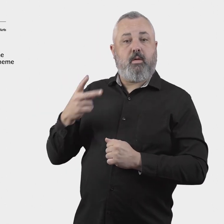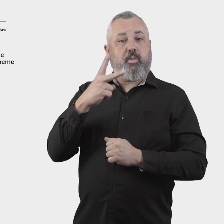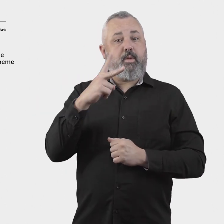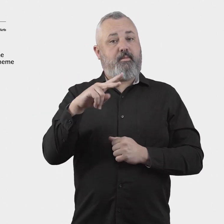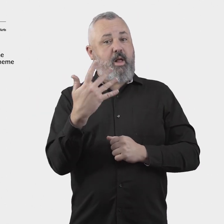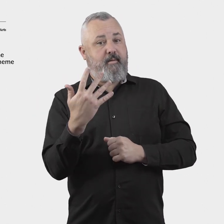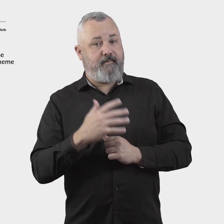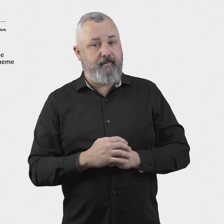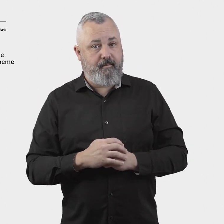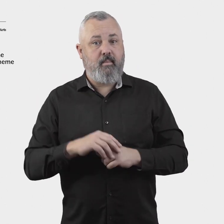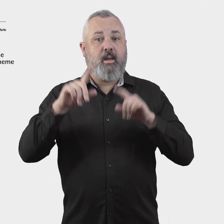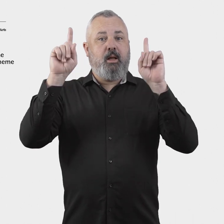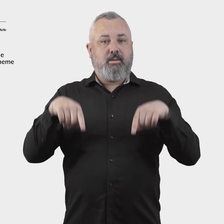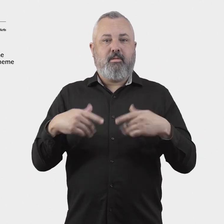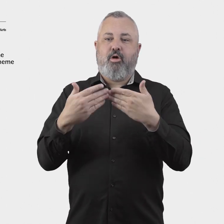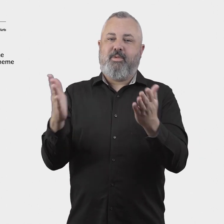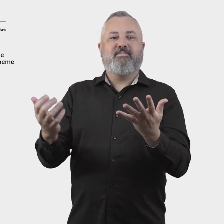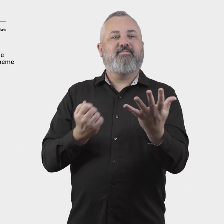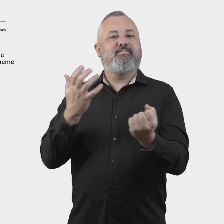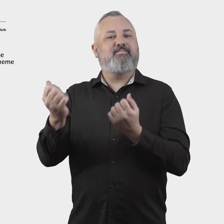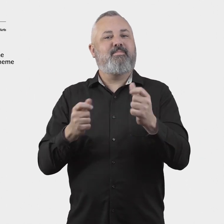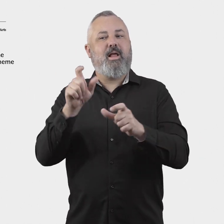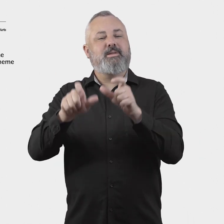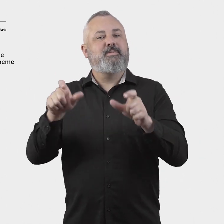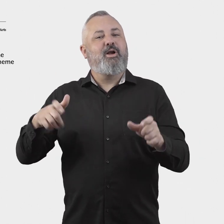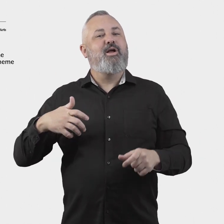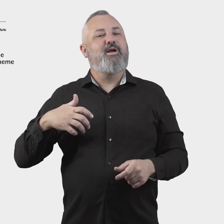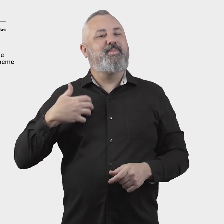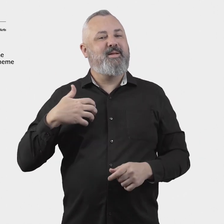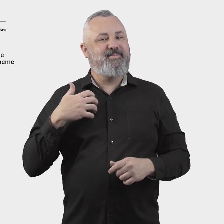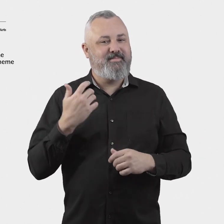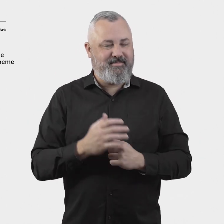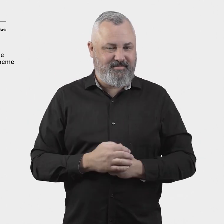2025 Begin receiving complaints from aviation customers